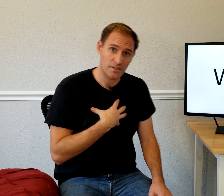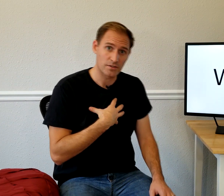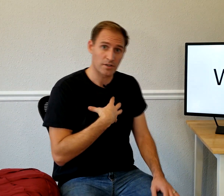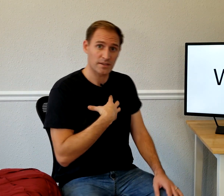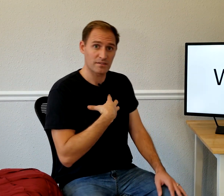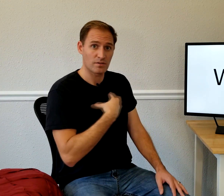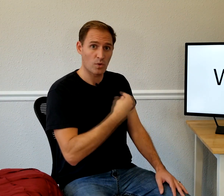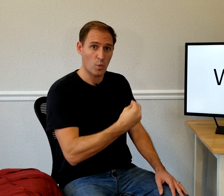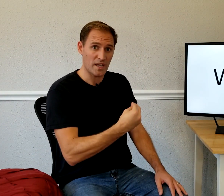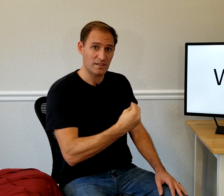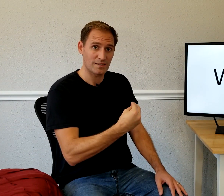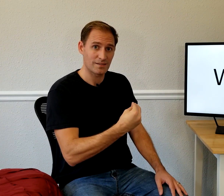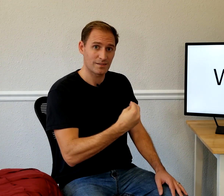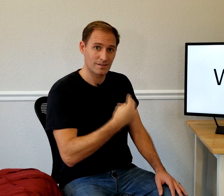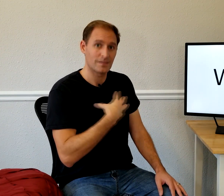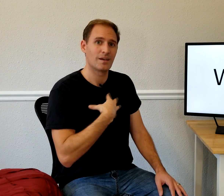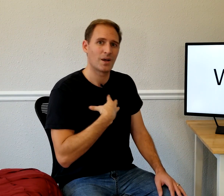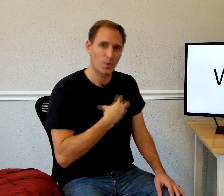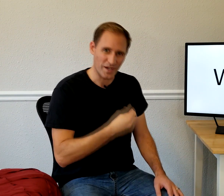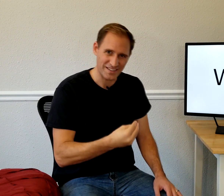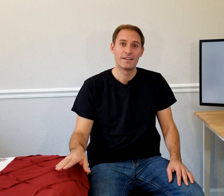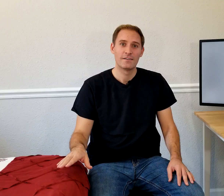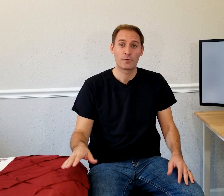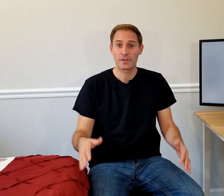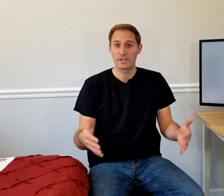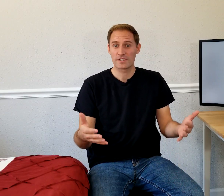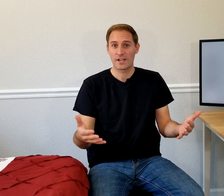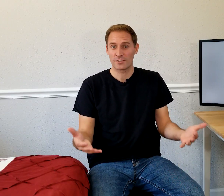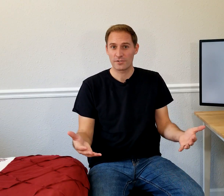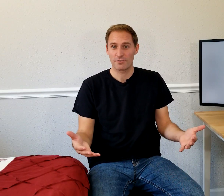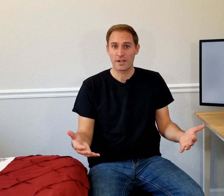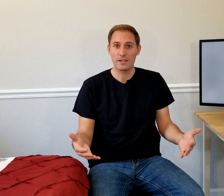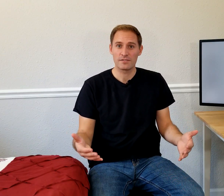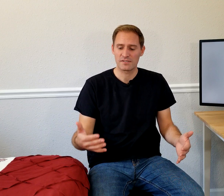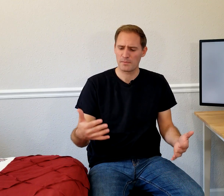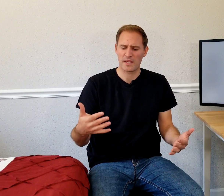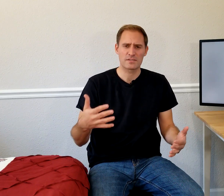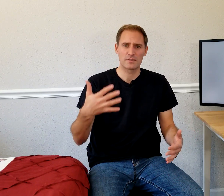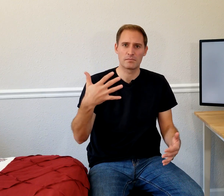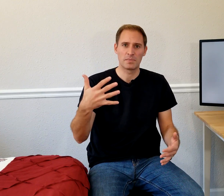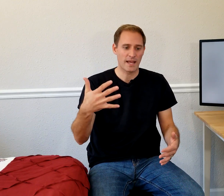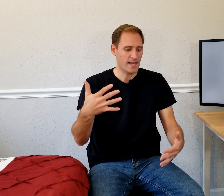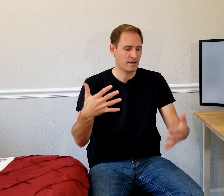you go like this white white. For the color gray you just imagine black and